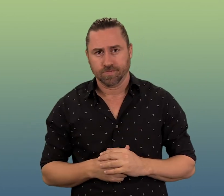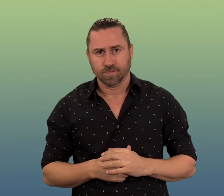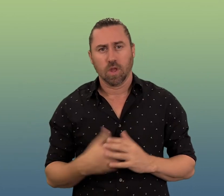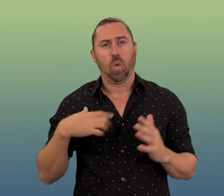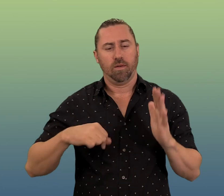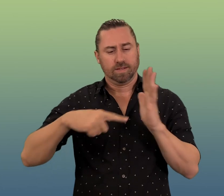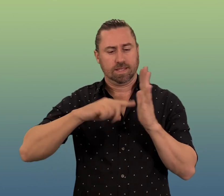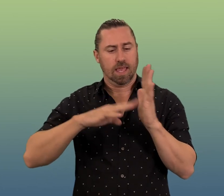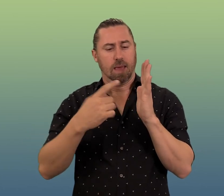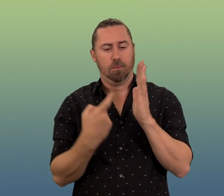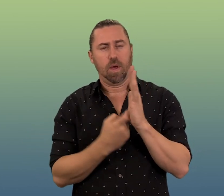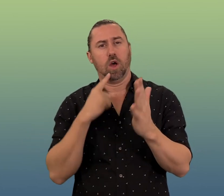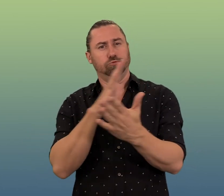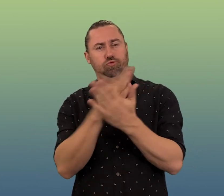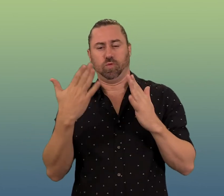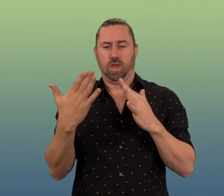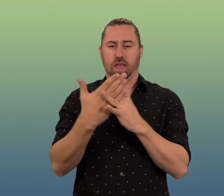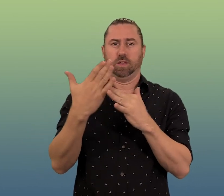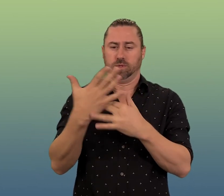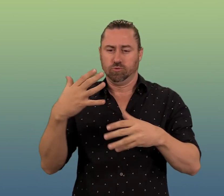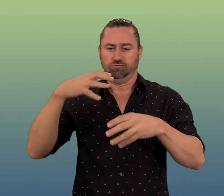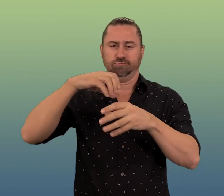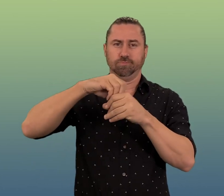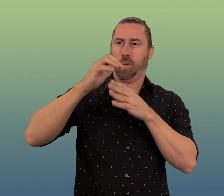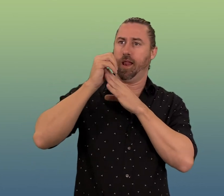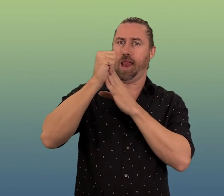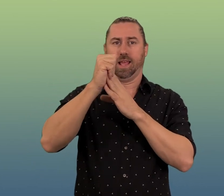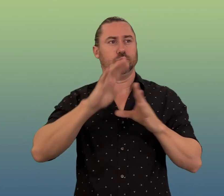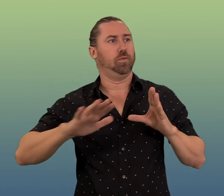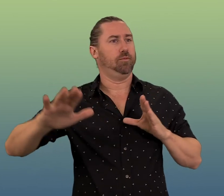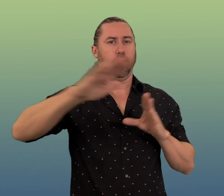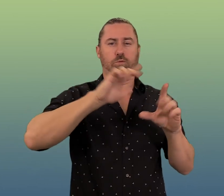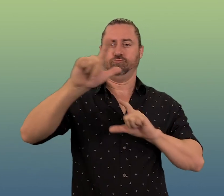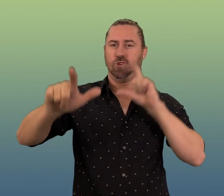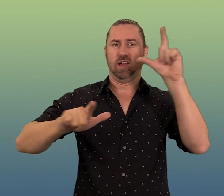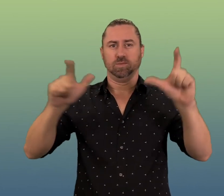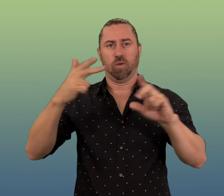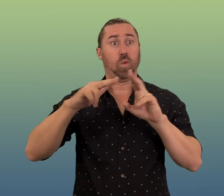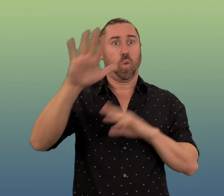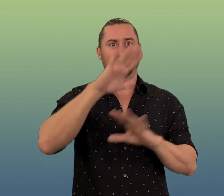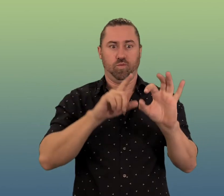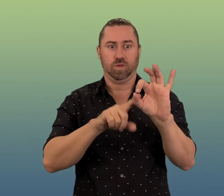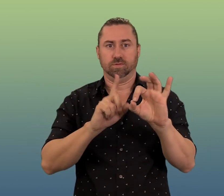Establish TMR as an accessibility and inclusion leader within the transport sector